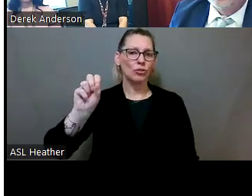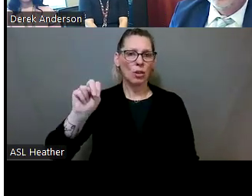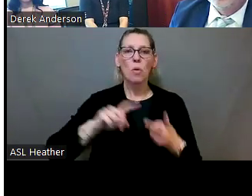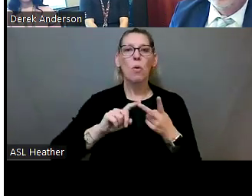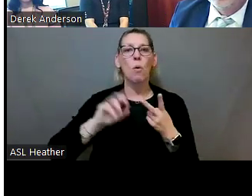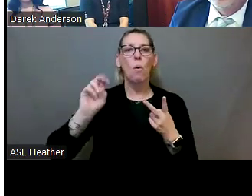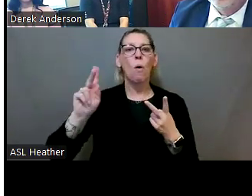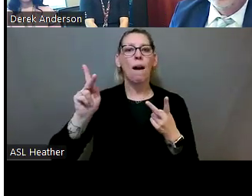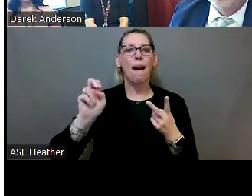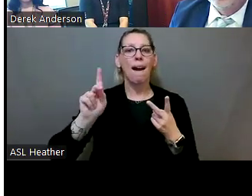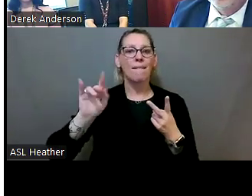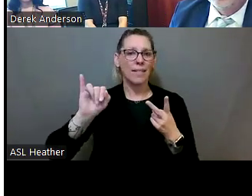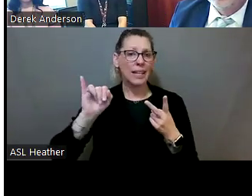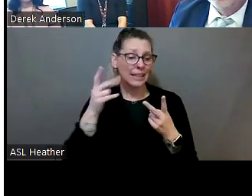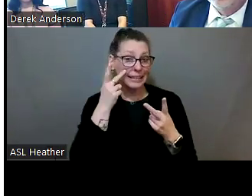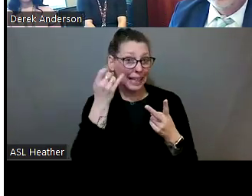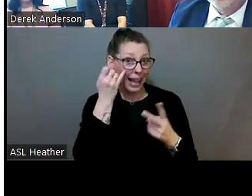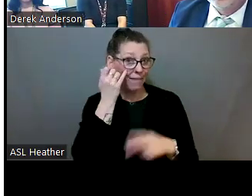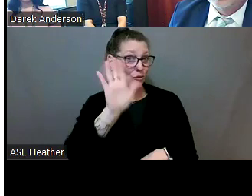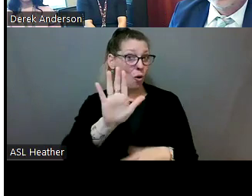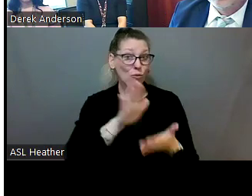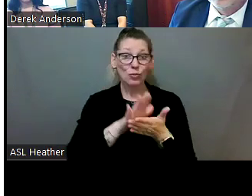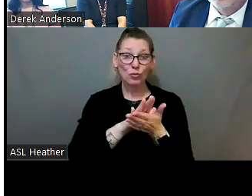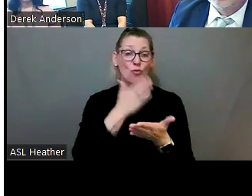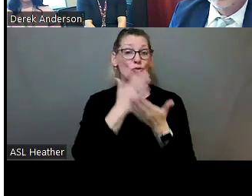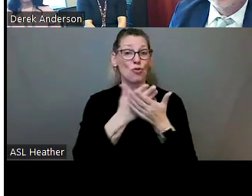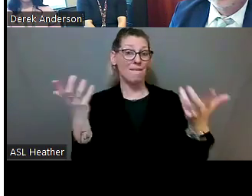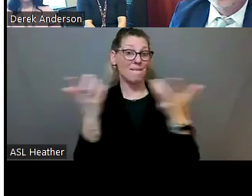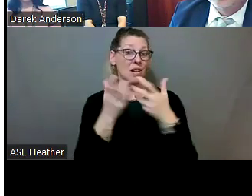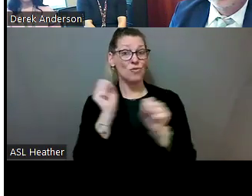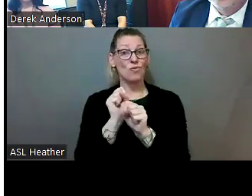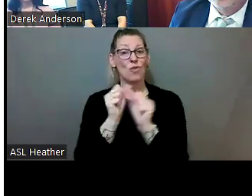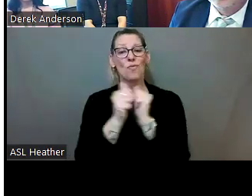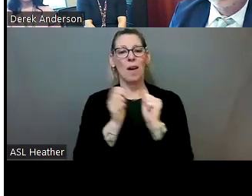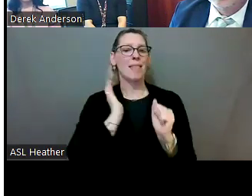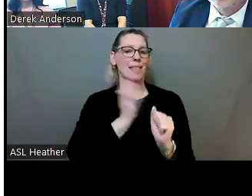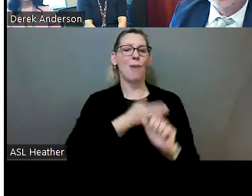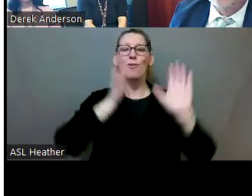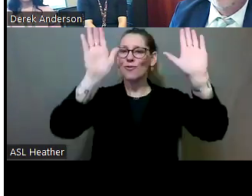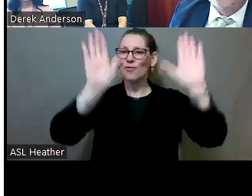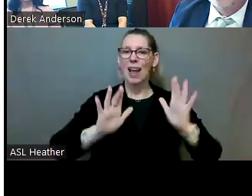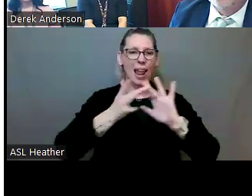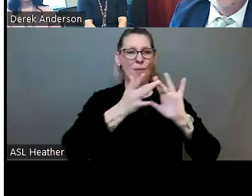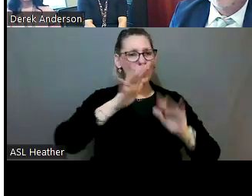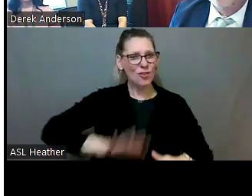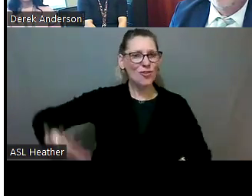your school may be a good fit to work with our great Network across the state absolutely